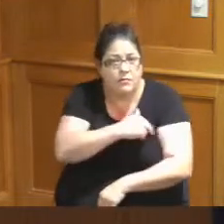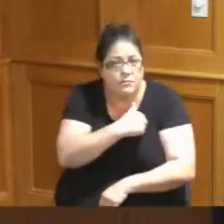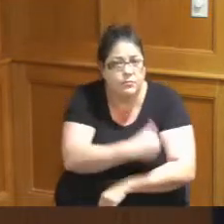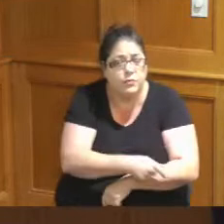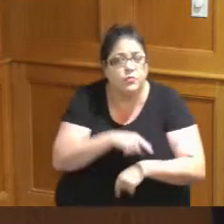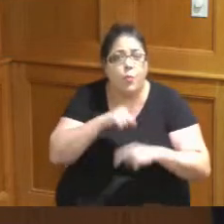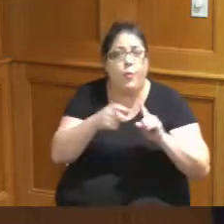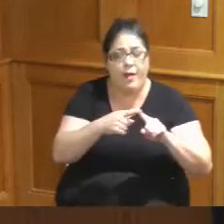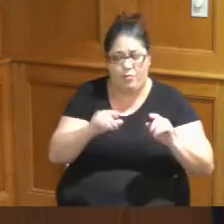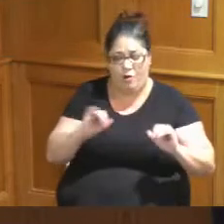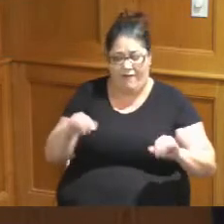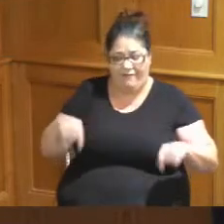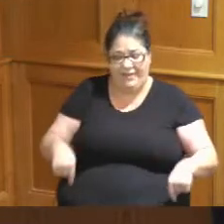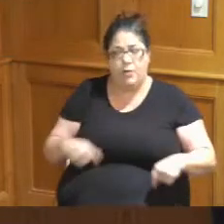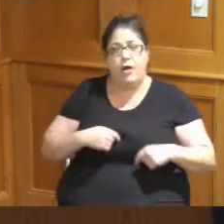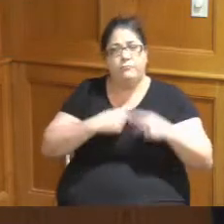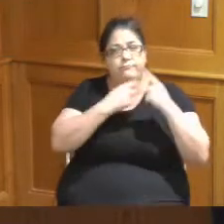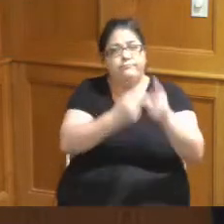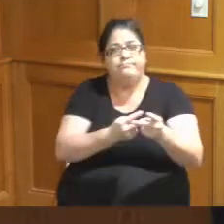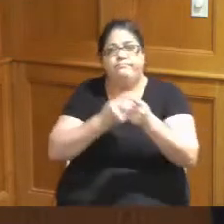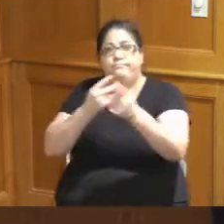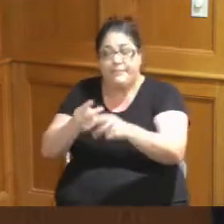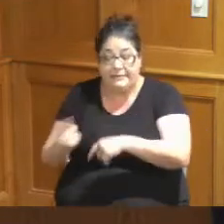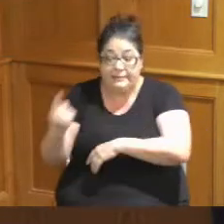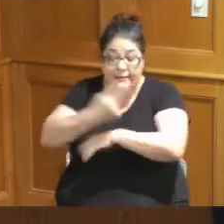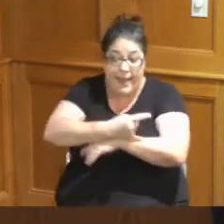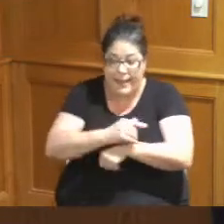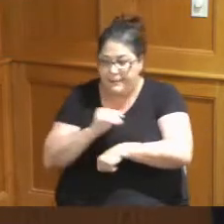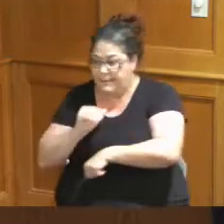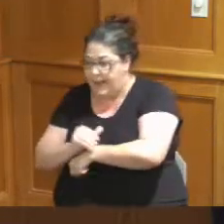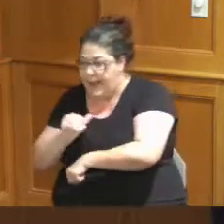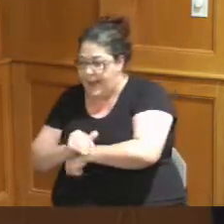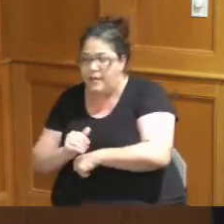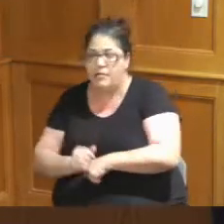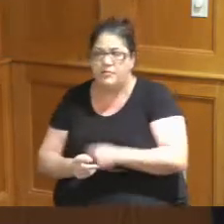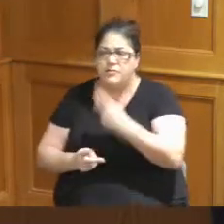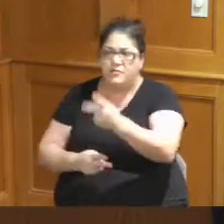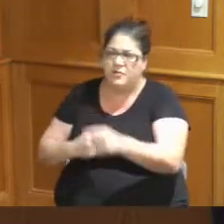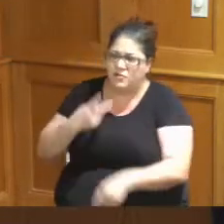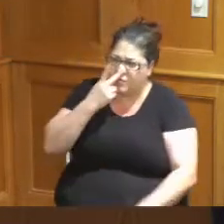folks in the hospital I was there at night time and saw I saw a nurse I said man you was here in